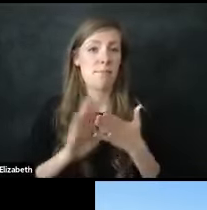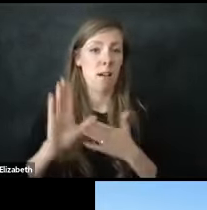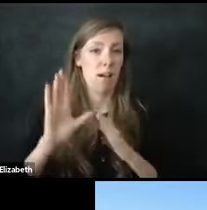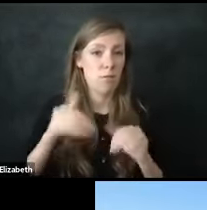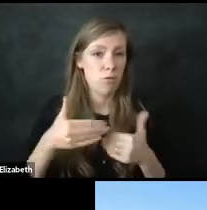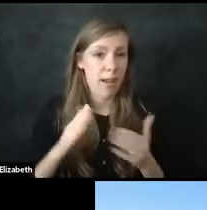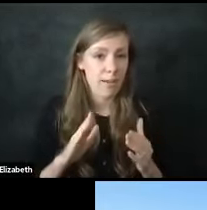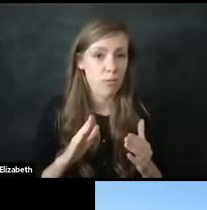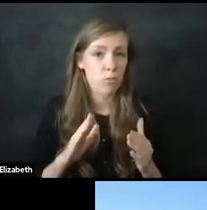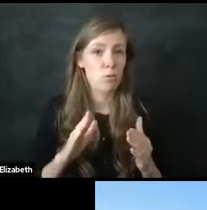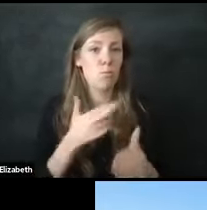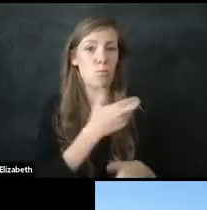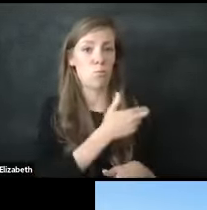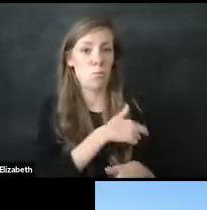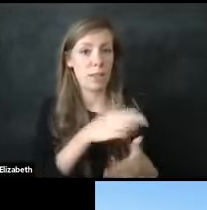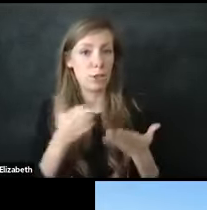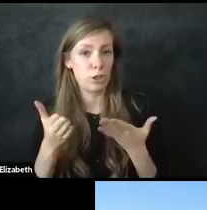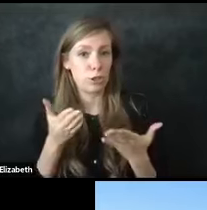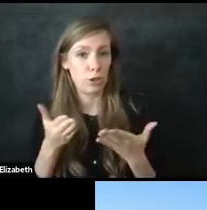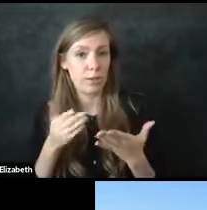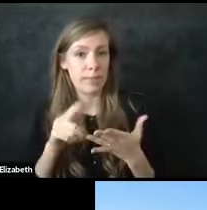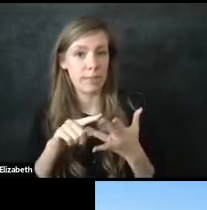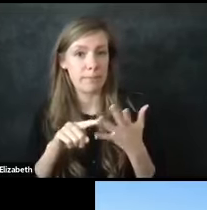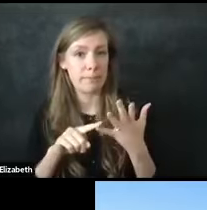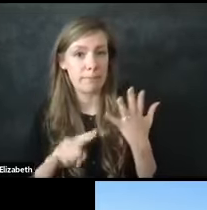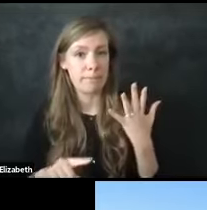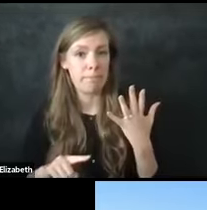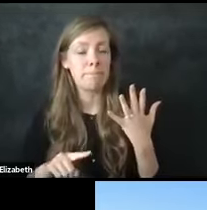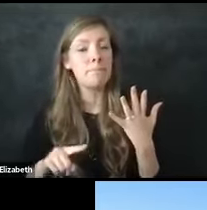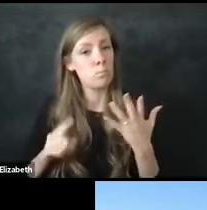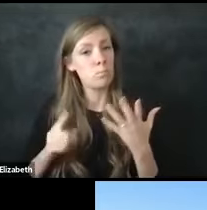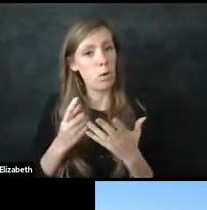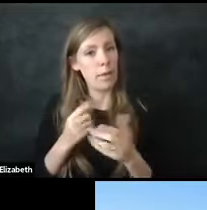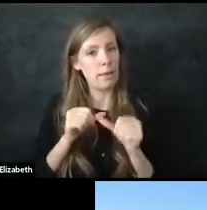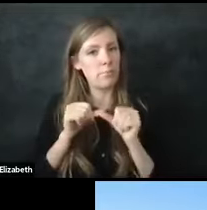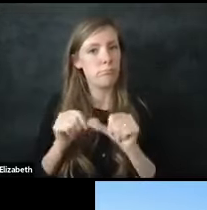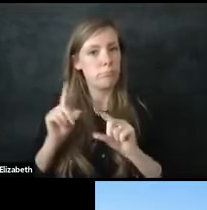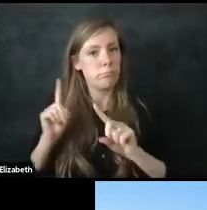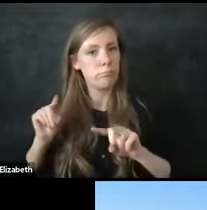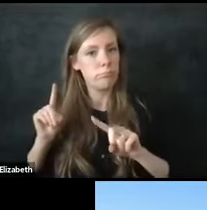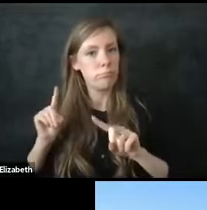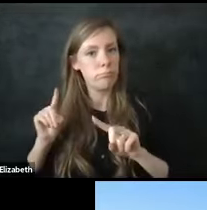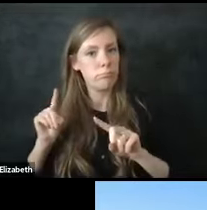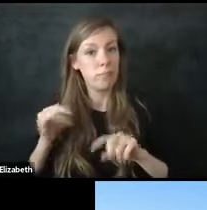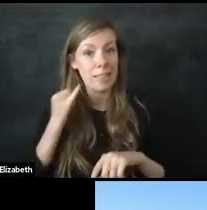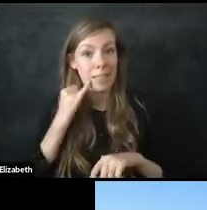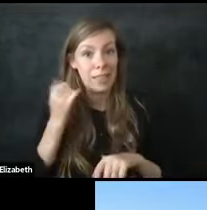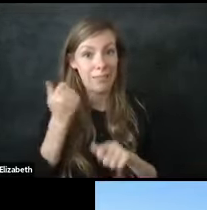and religious services, and other places where they regularly gather. If everyone can show proof that they've